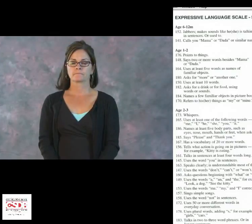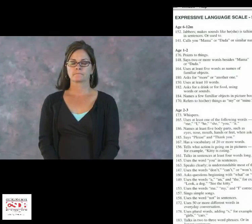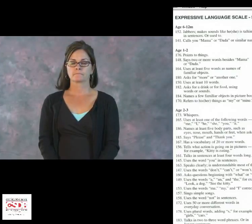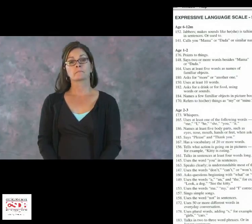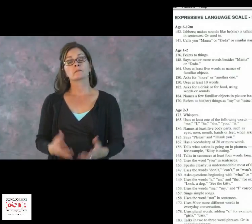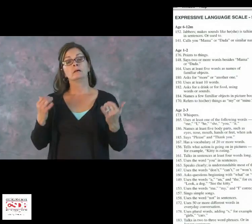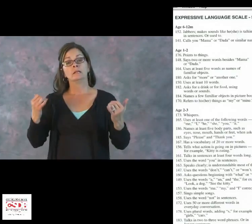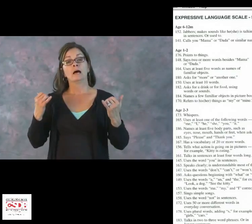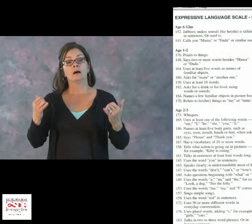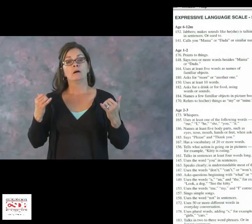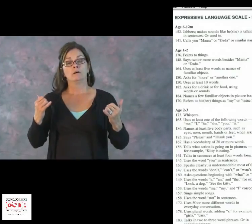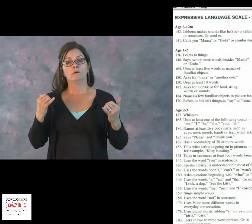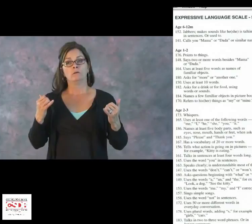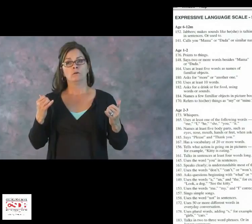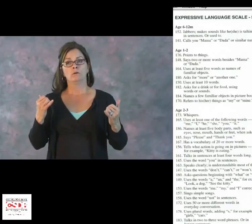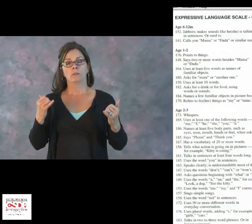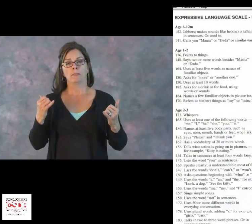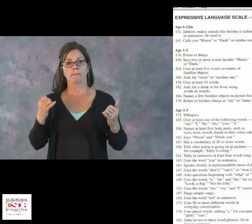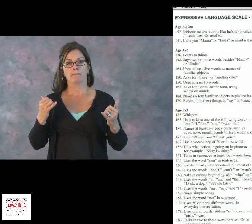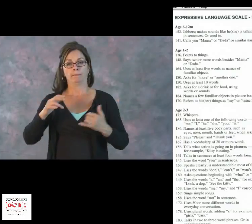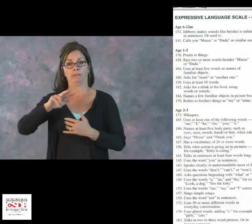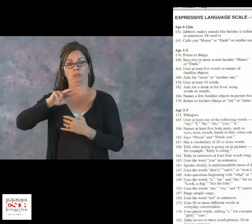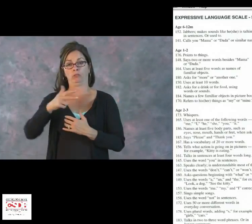Let's take a look at the third item